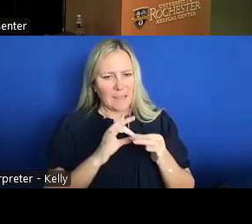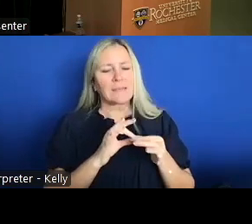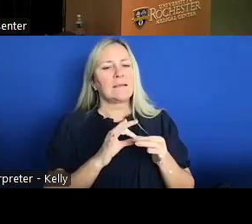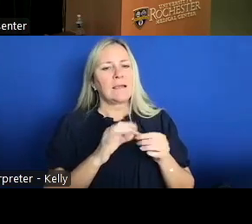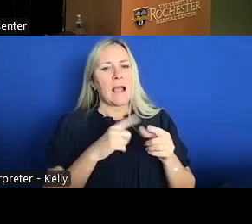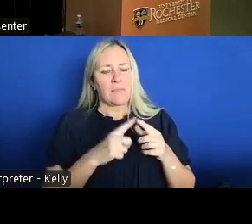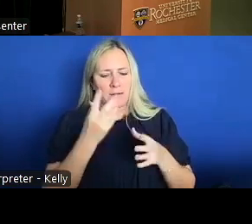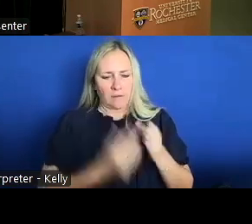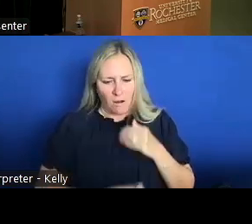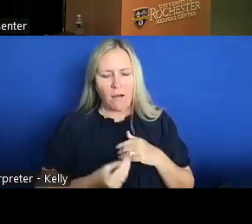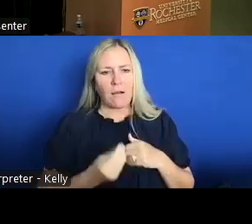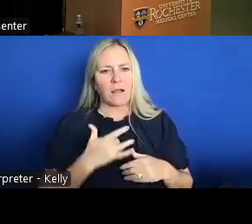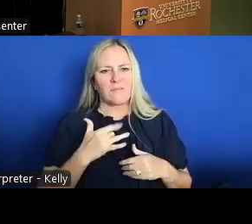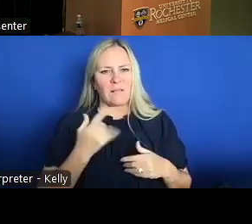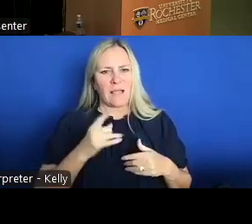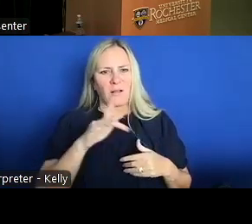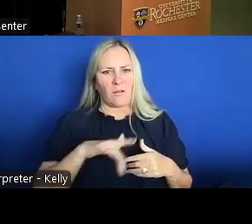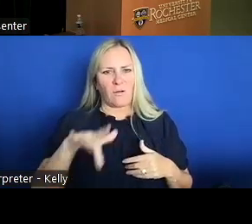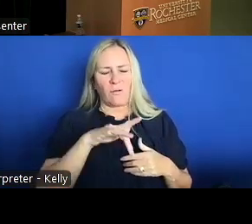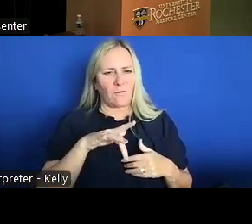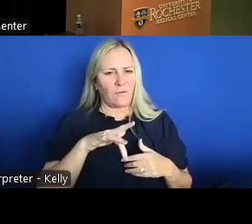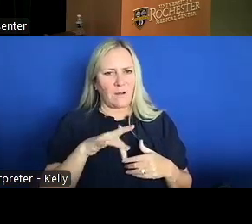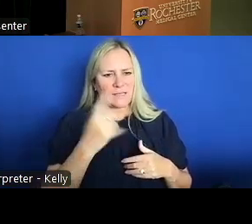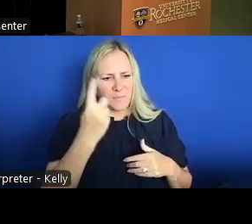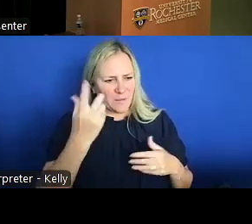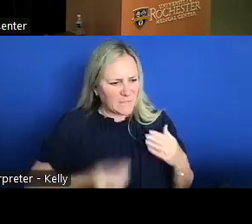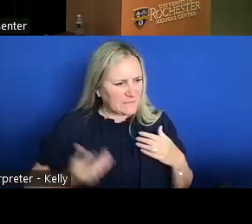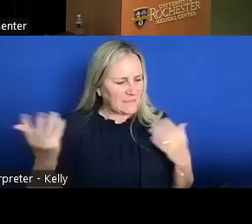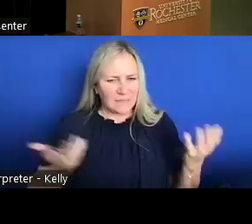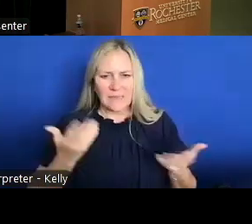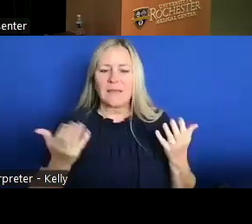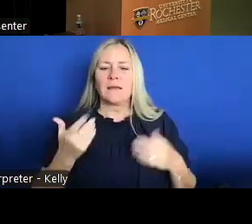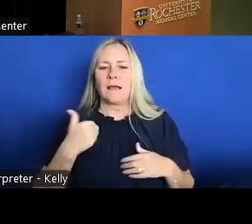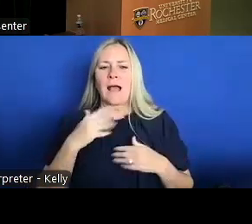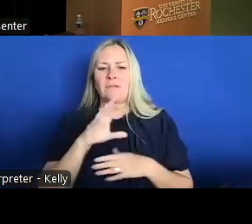family uh I had a video of one family sitting around the dinner table they ordinarily took